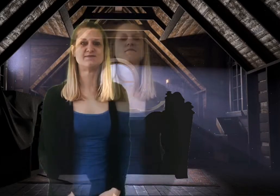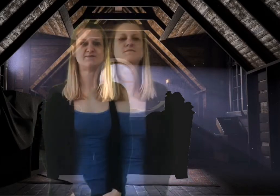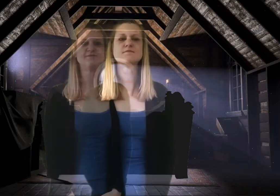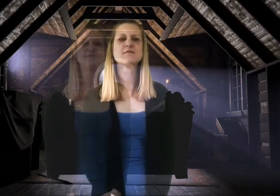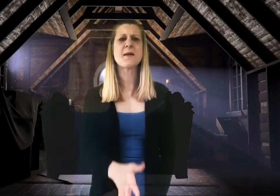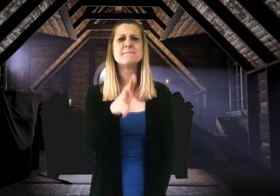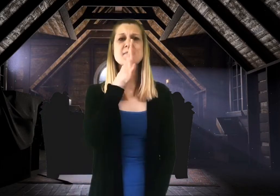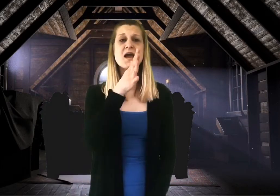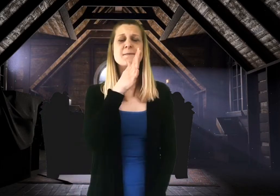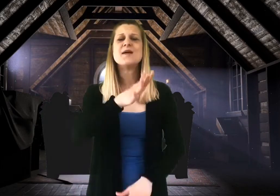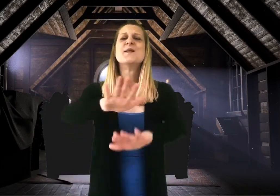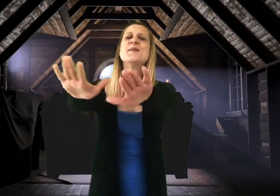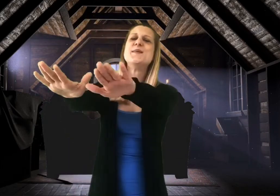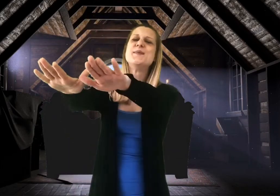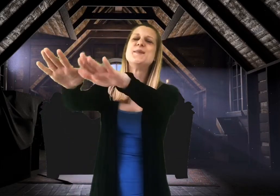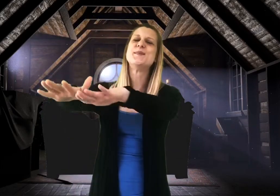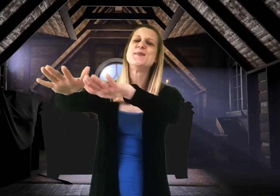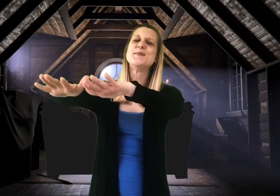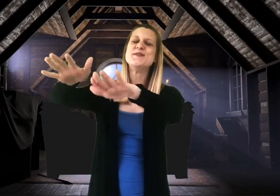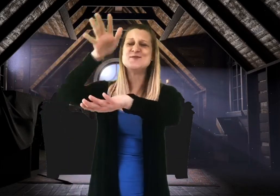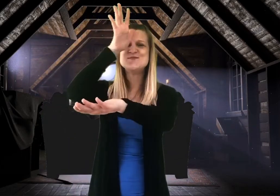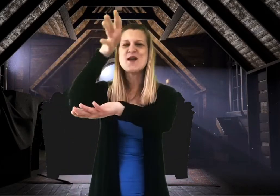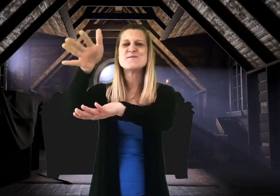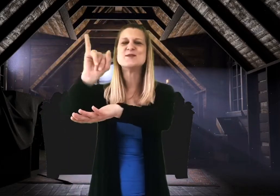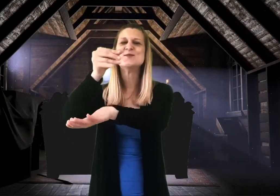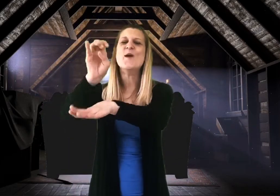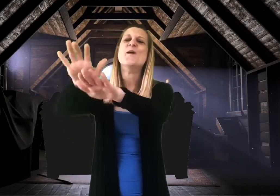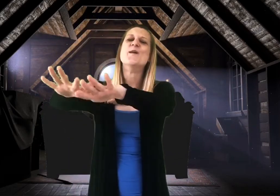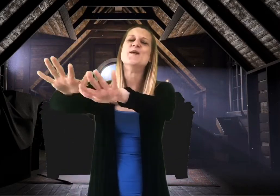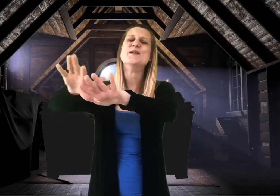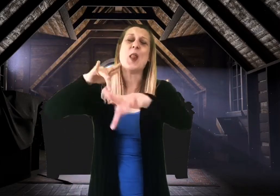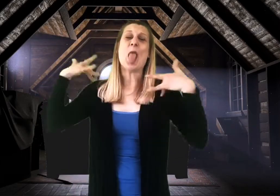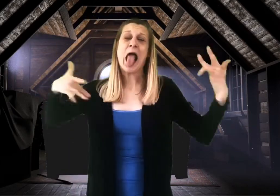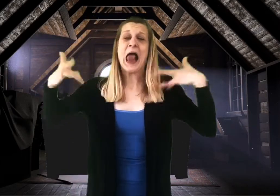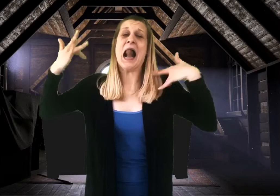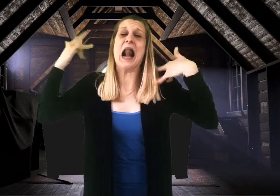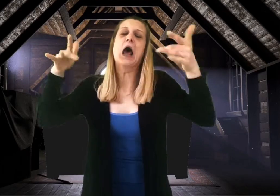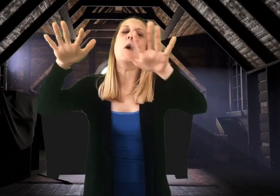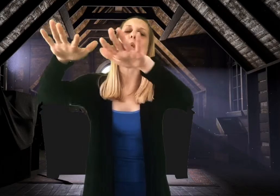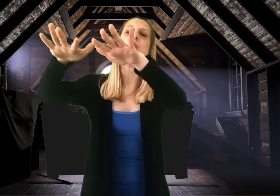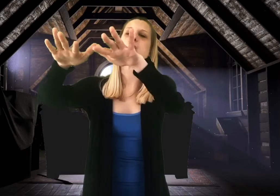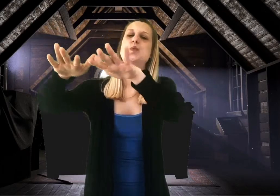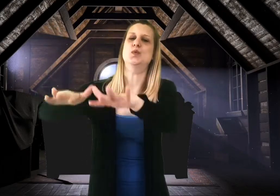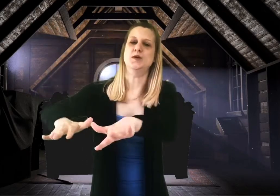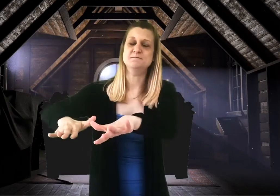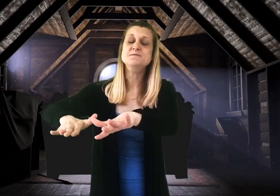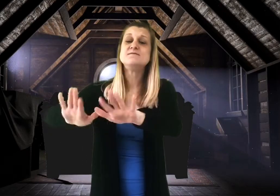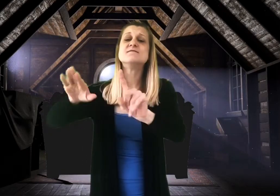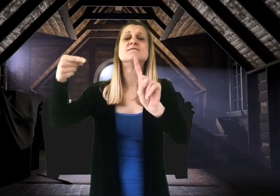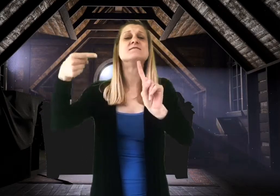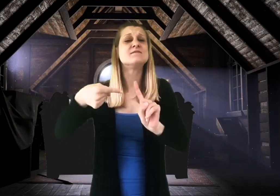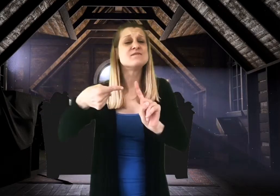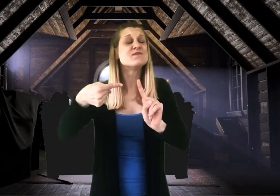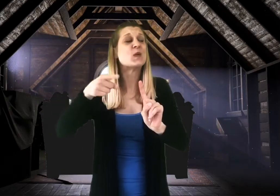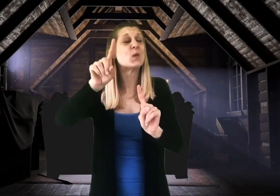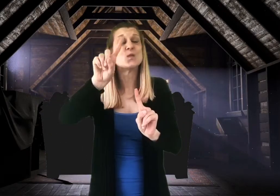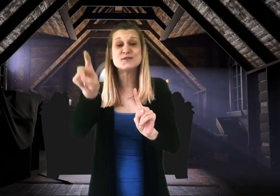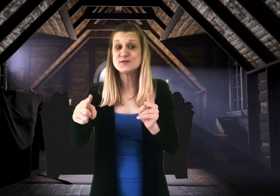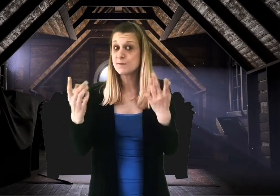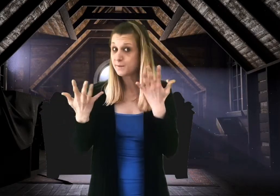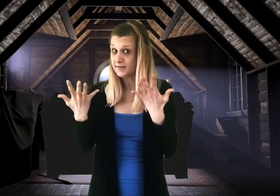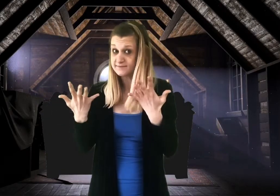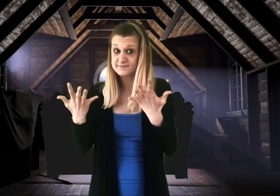"Calm, Grandpa Joe. Don’t over-excite yourself," Mrs. Bucket said. "Now the first thing to decide is this